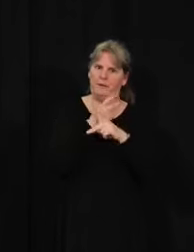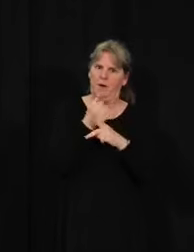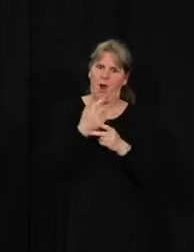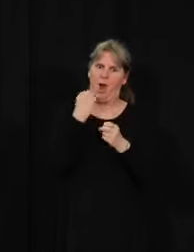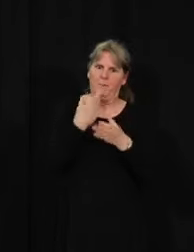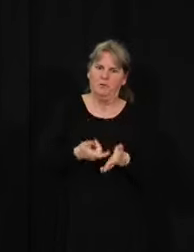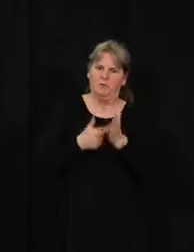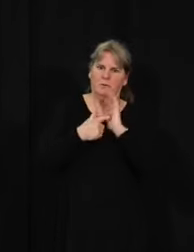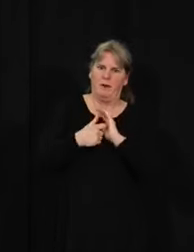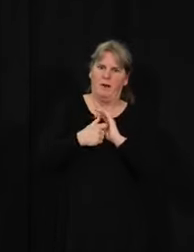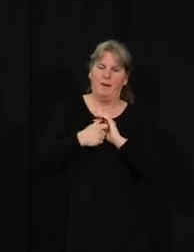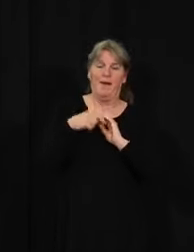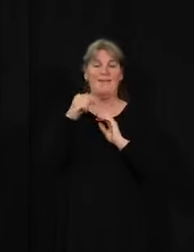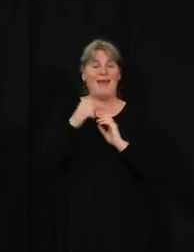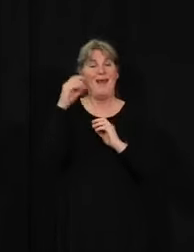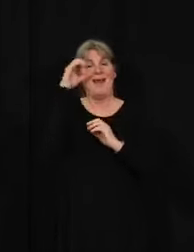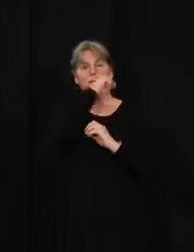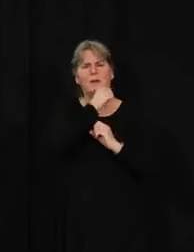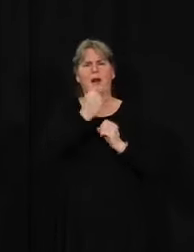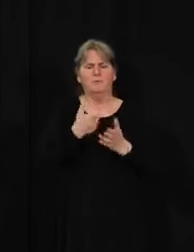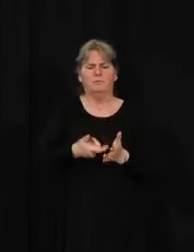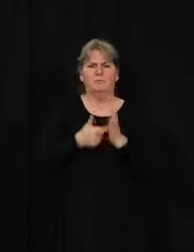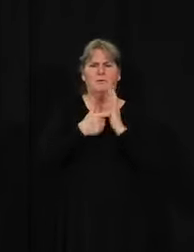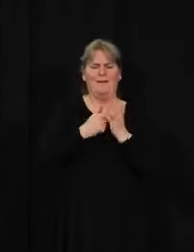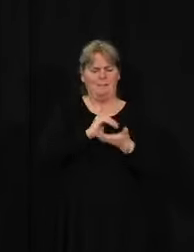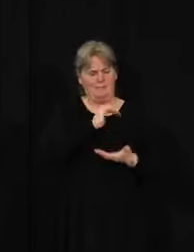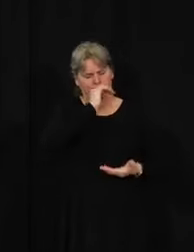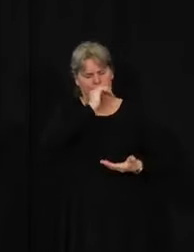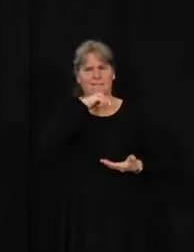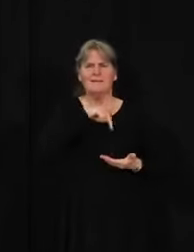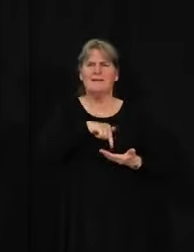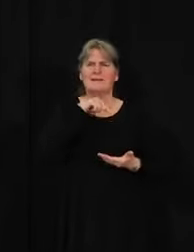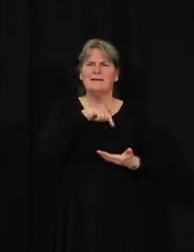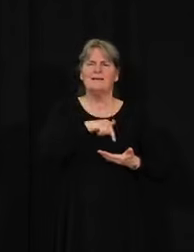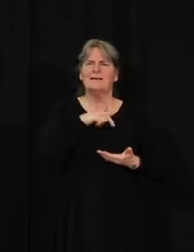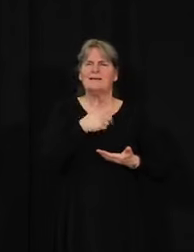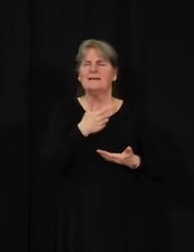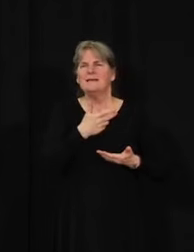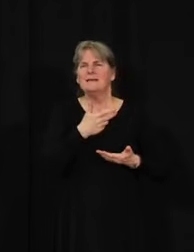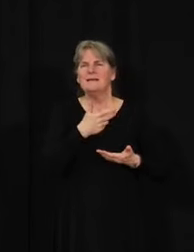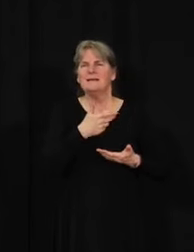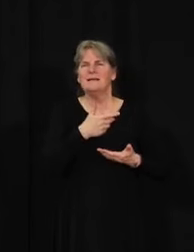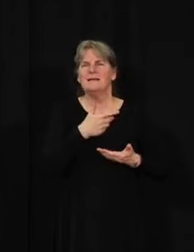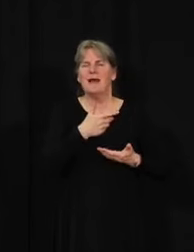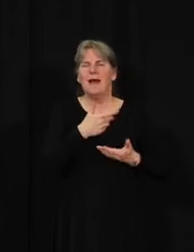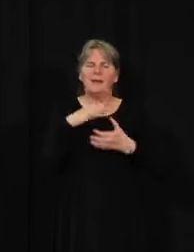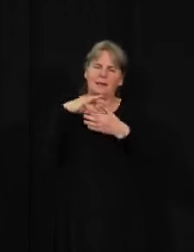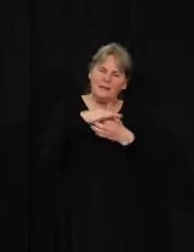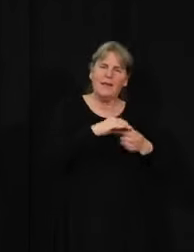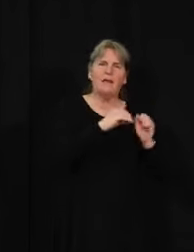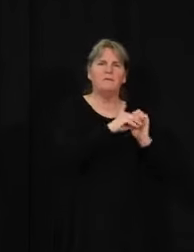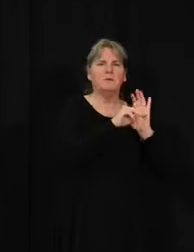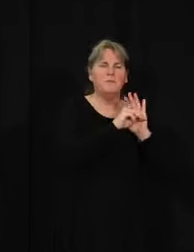Most of the PPE estimations are not necessarily made on modelling, but modelling can